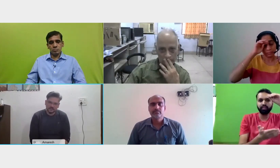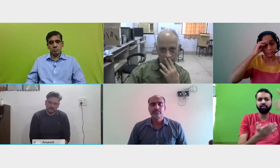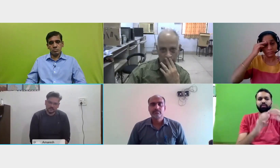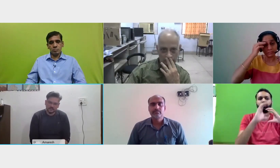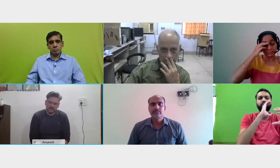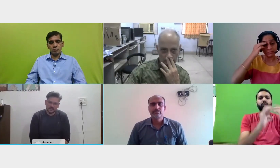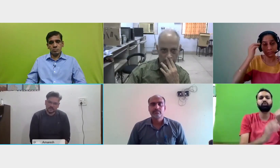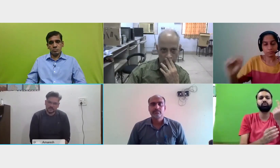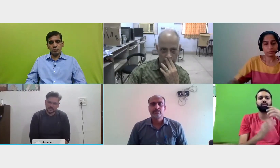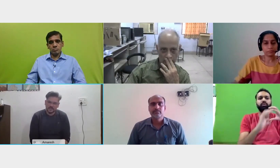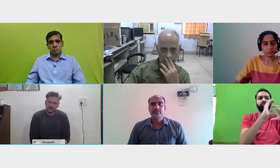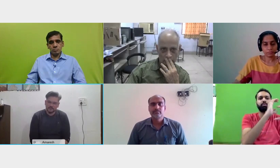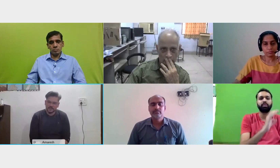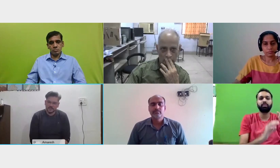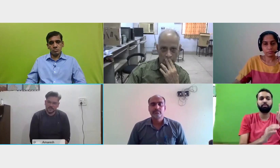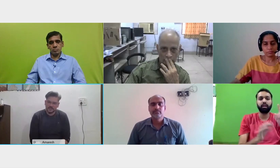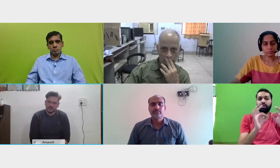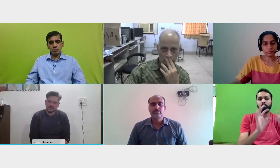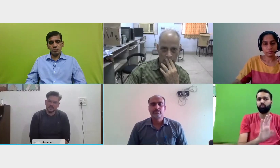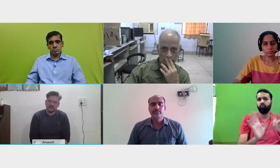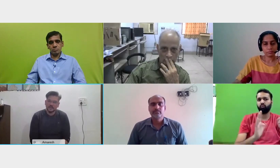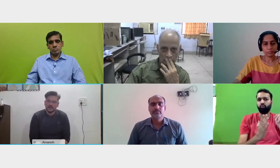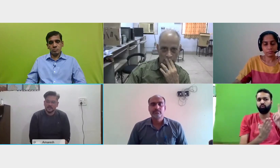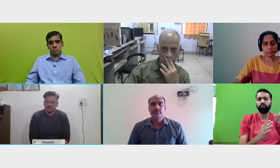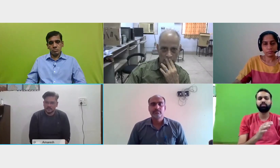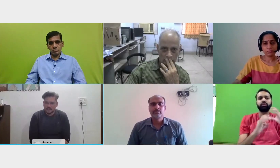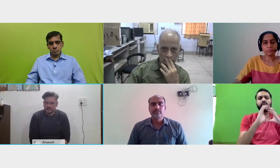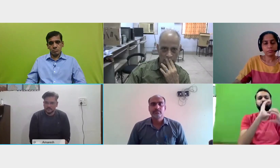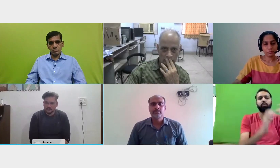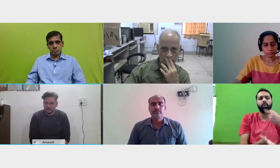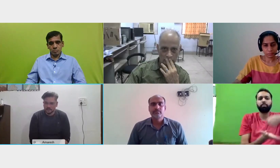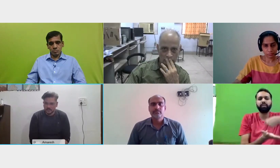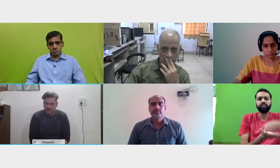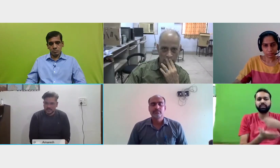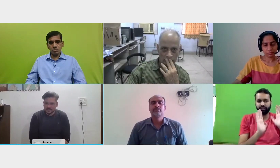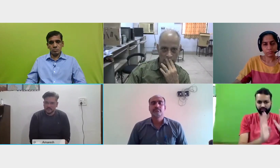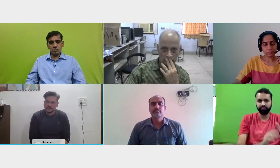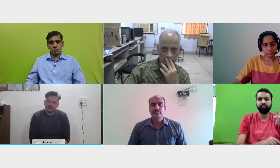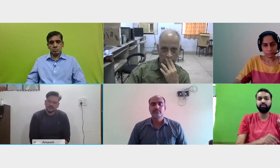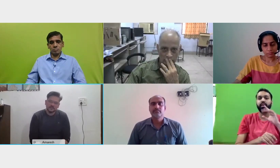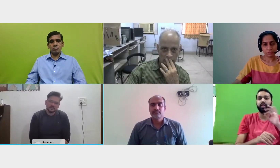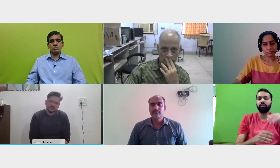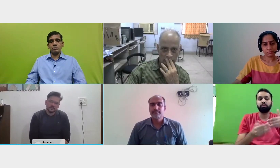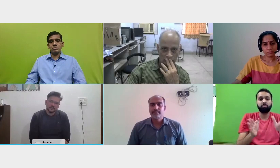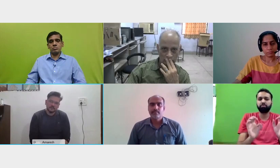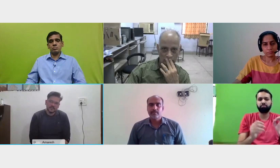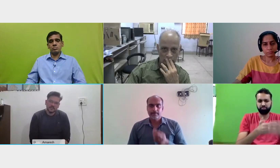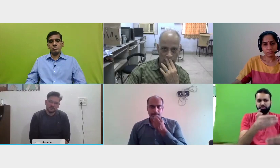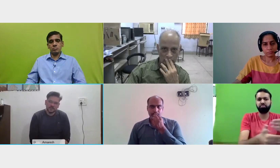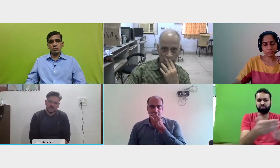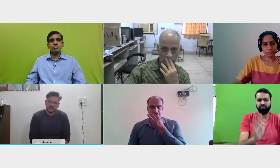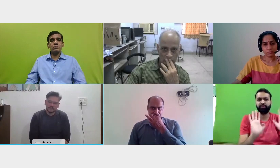we had created some signs of some basic words and had them online so for basic communication